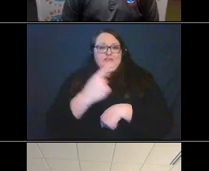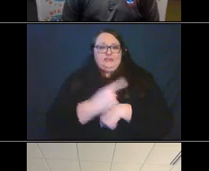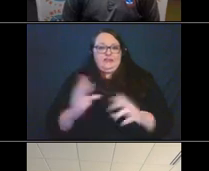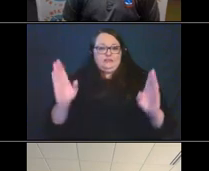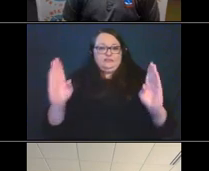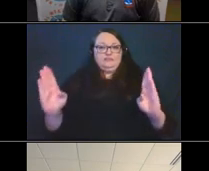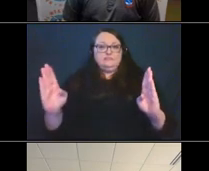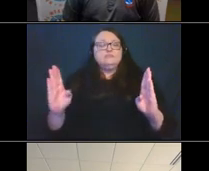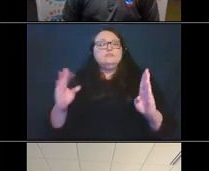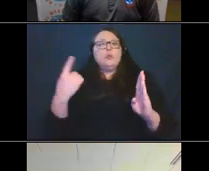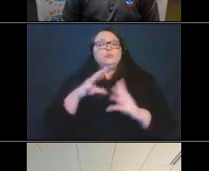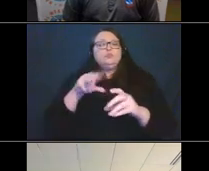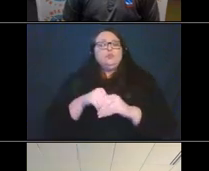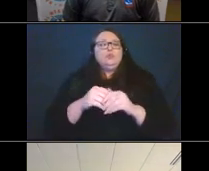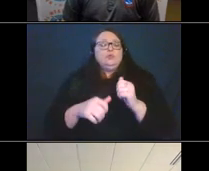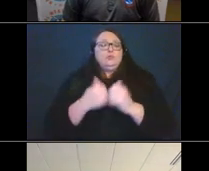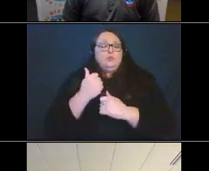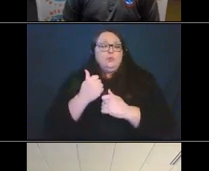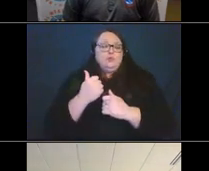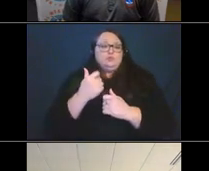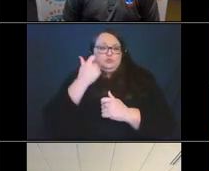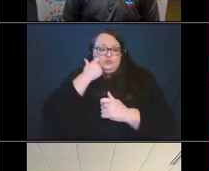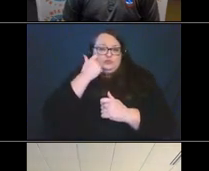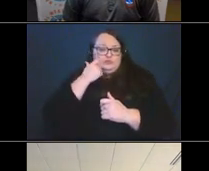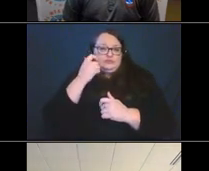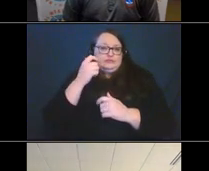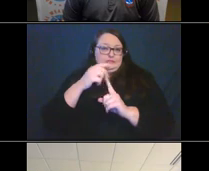latest temperature forecast that the National Weather Service is predicting,